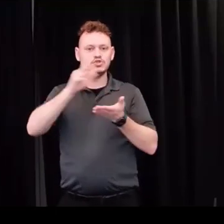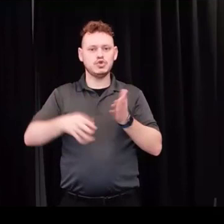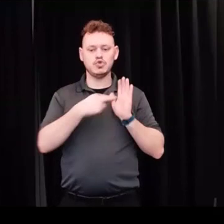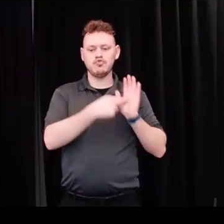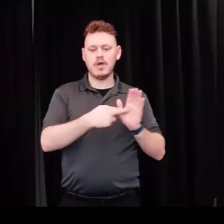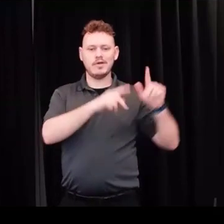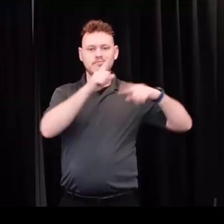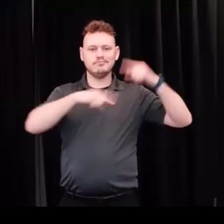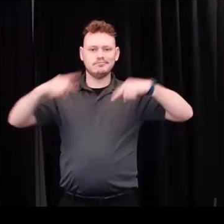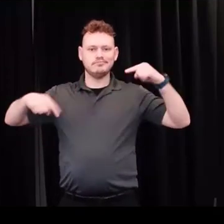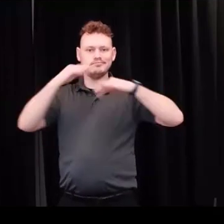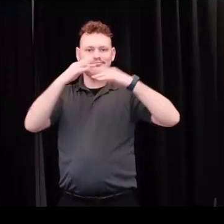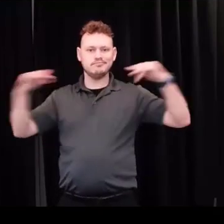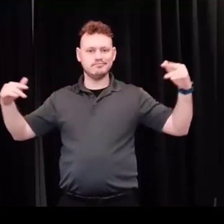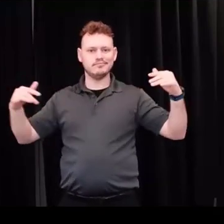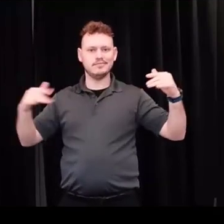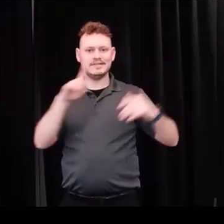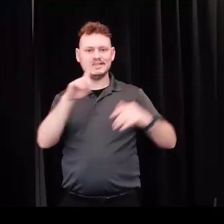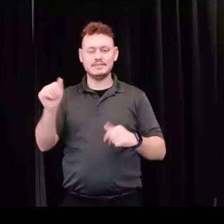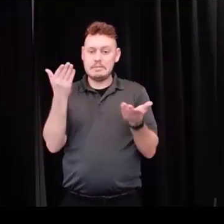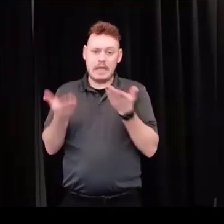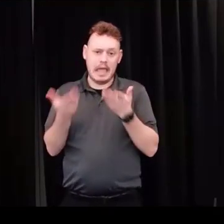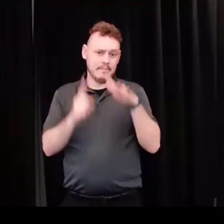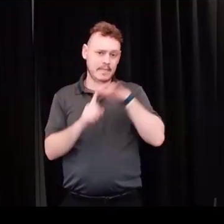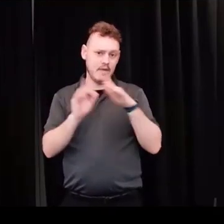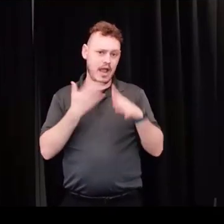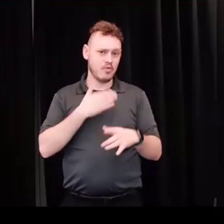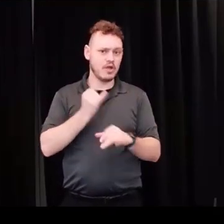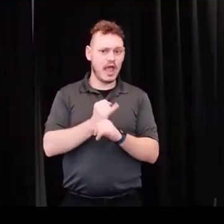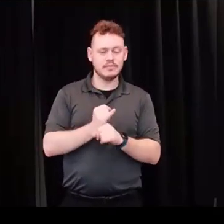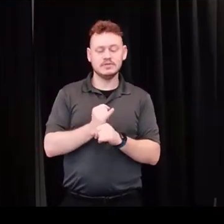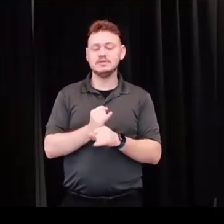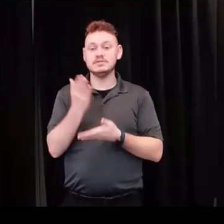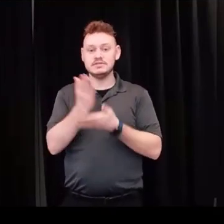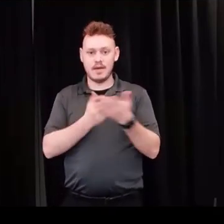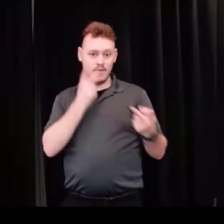insundry disabilities that may appear on our campus. Some of which are visible and some of